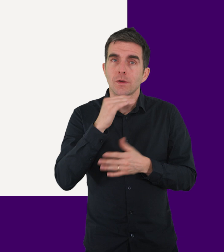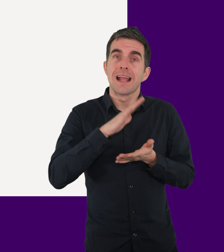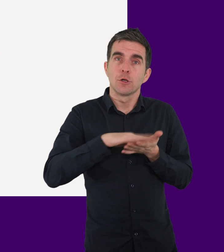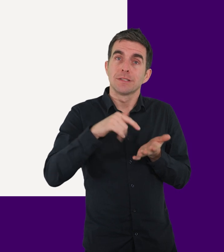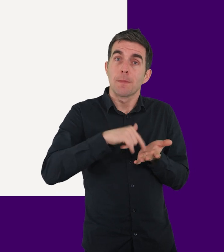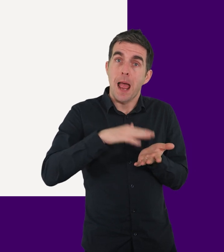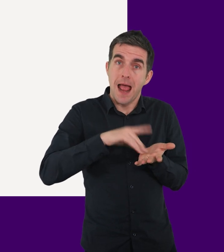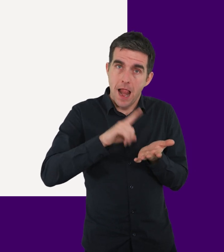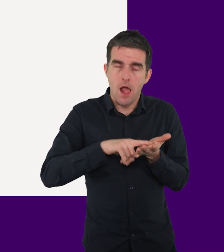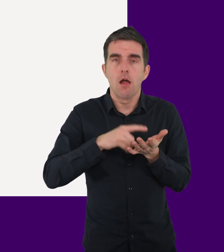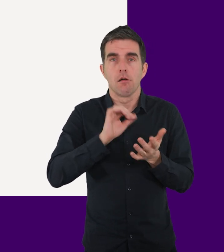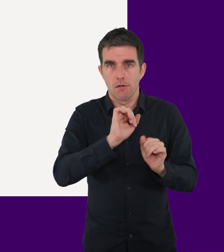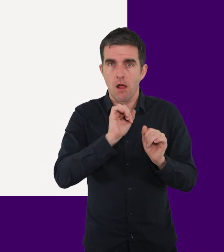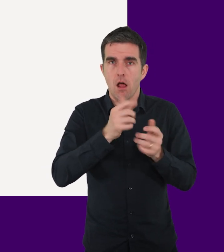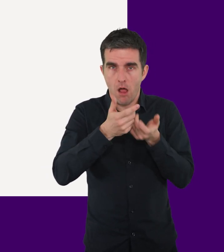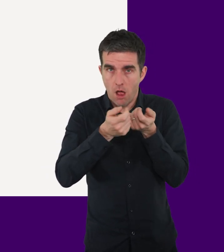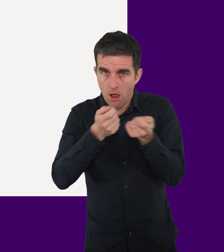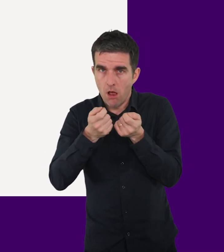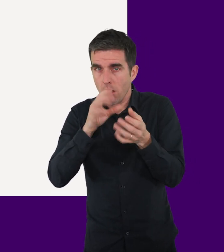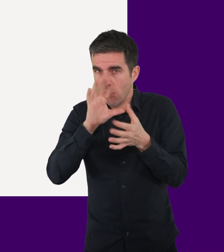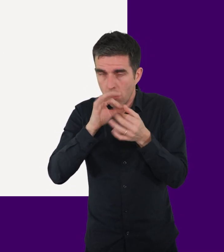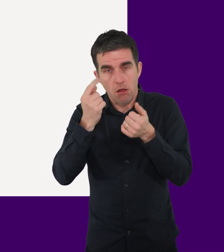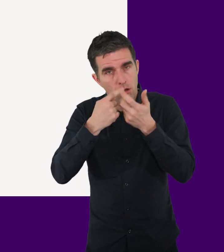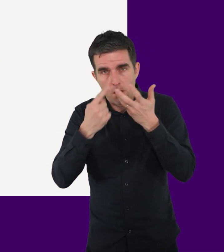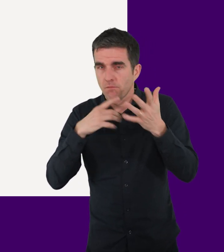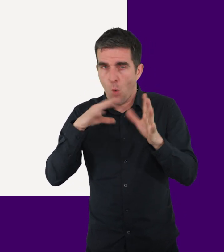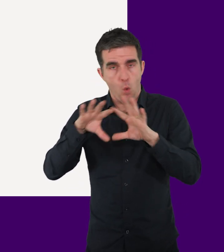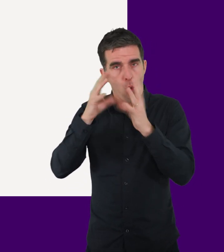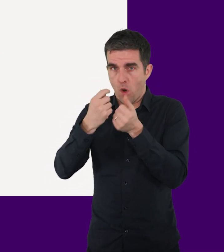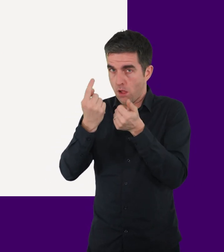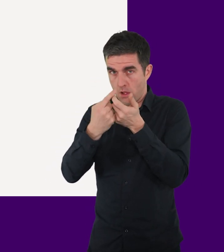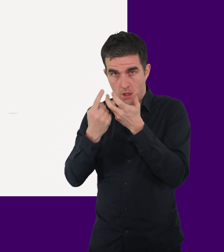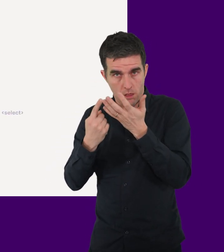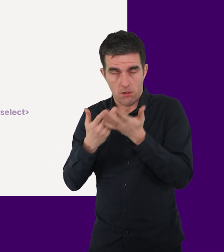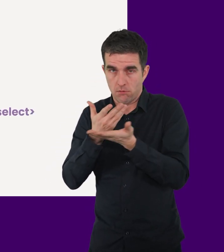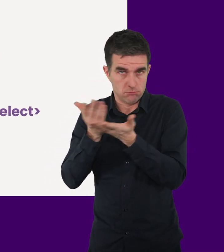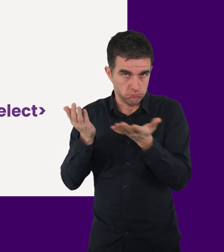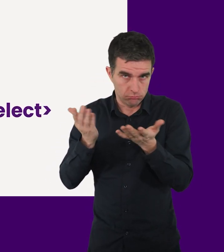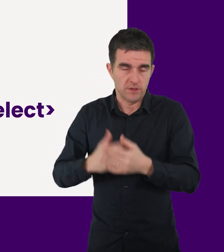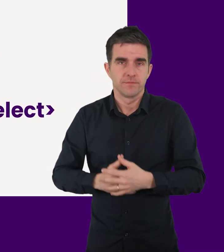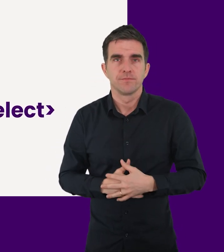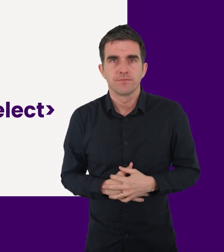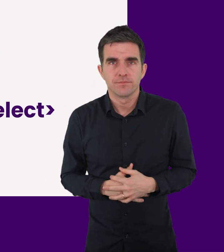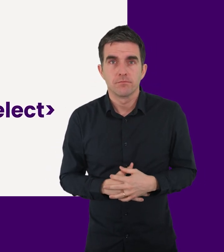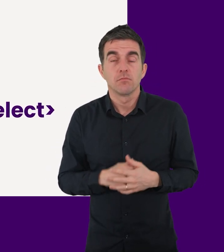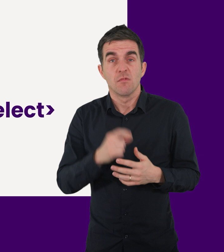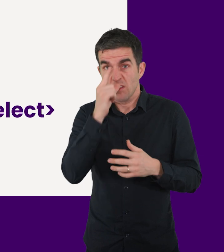By using HTML native controls such as , , and so on,